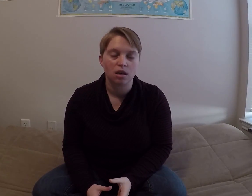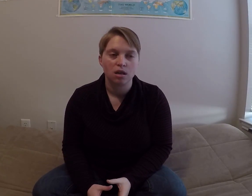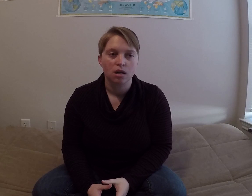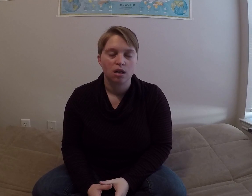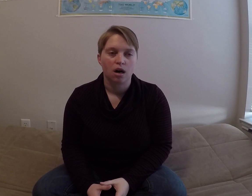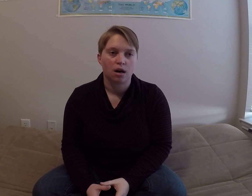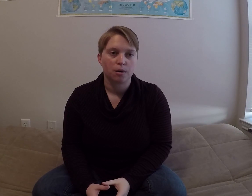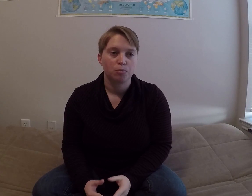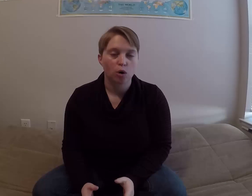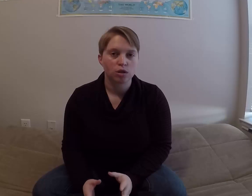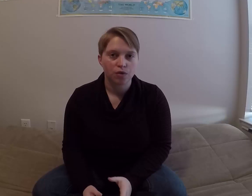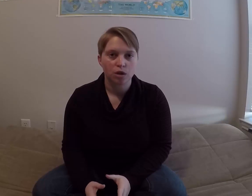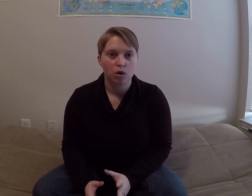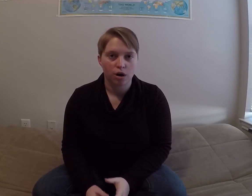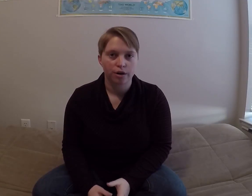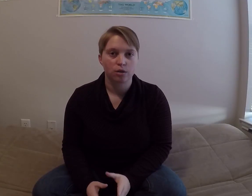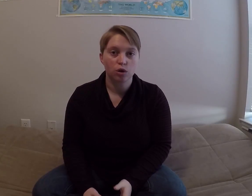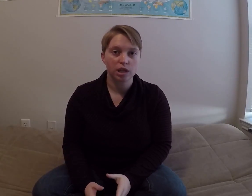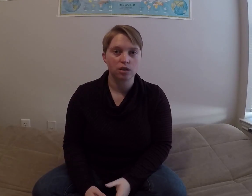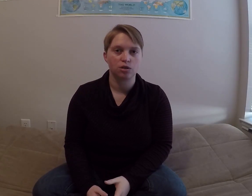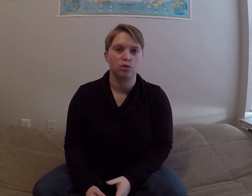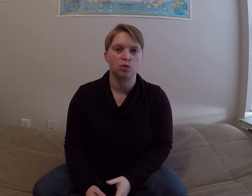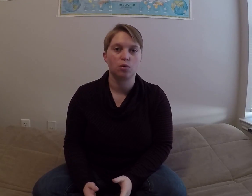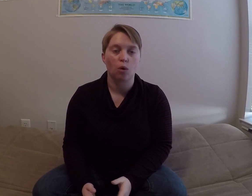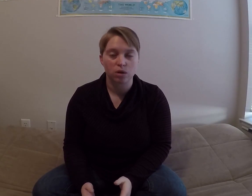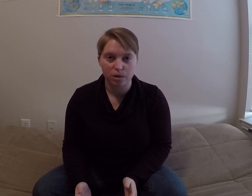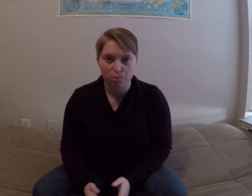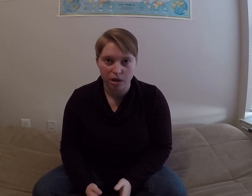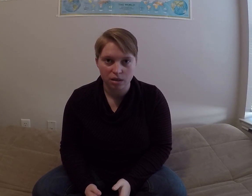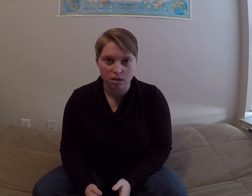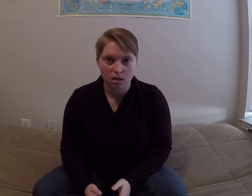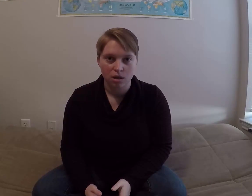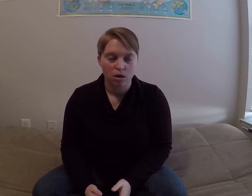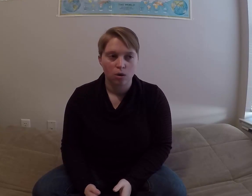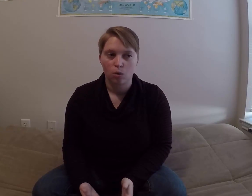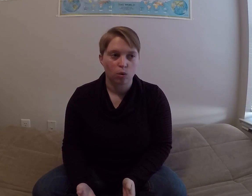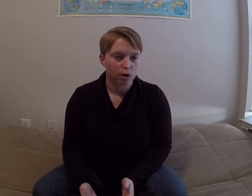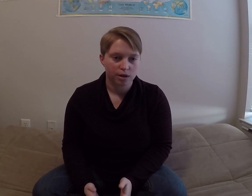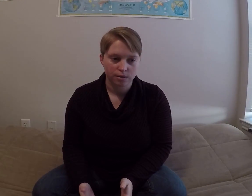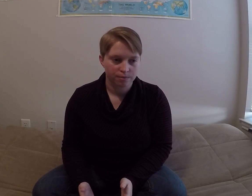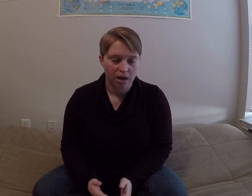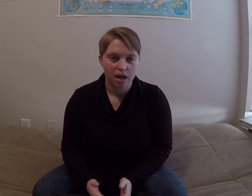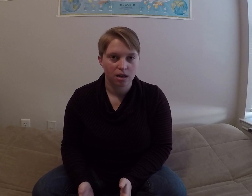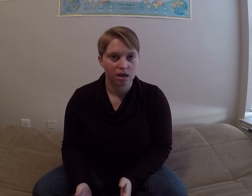Those of you are looking into cochlear implant or